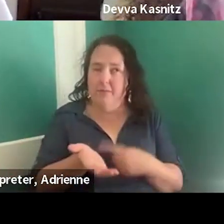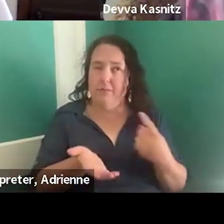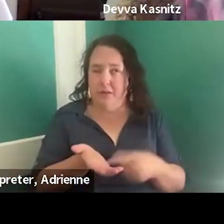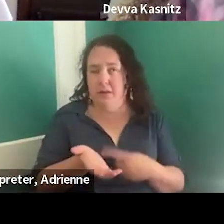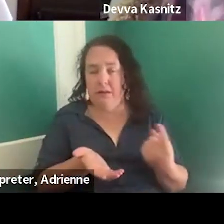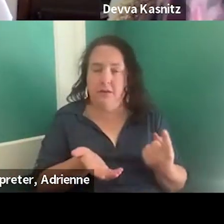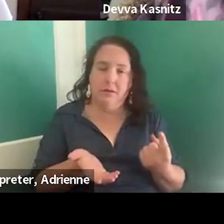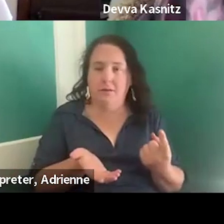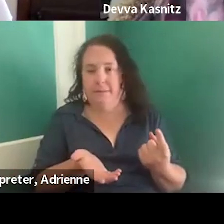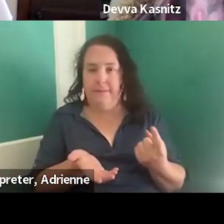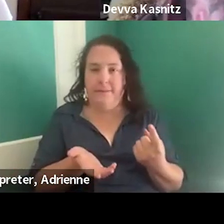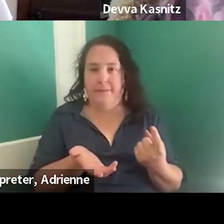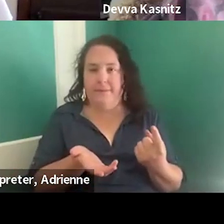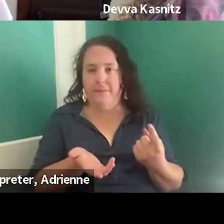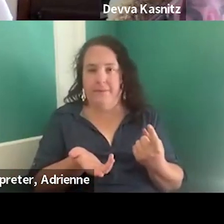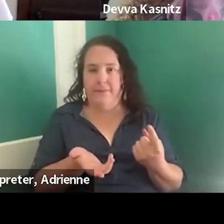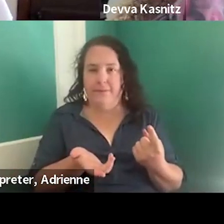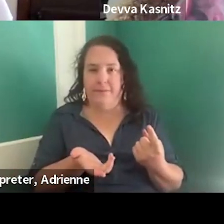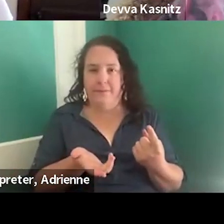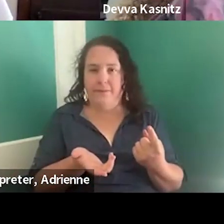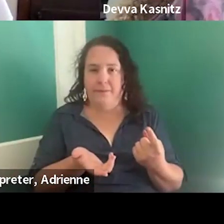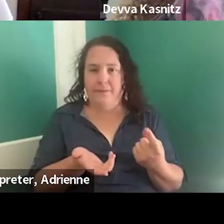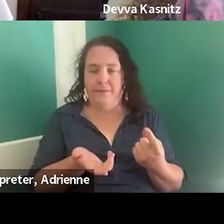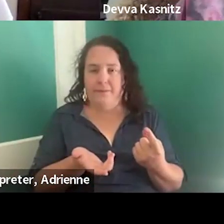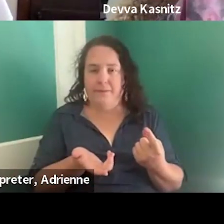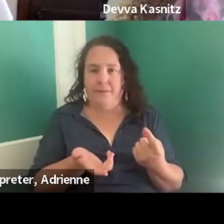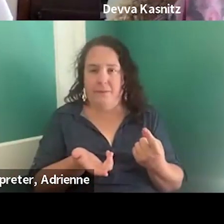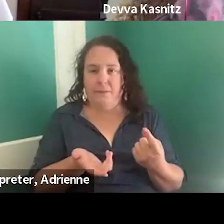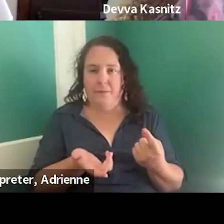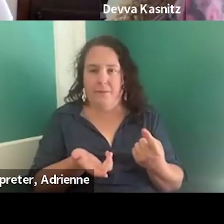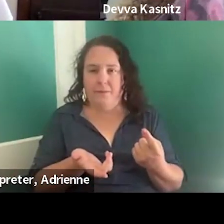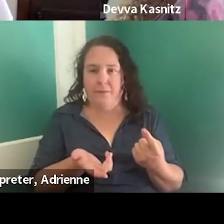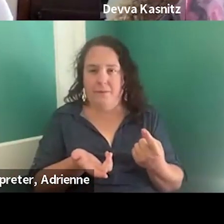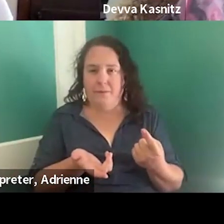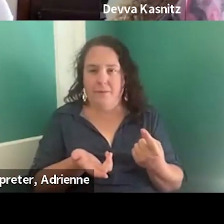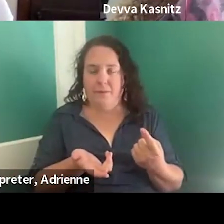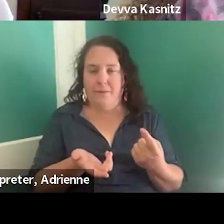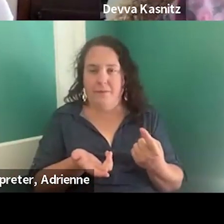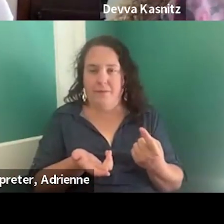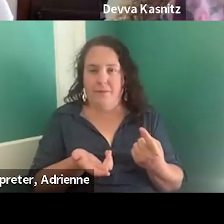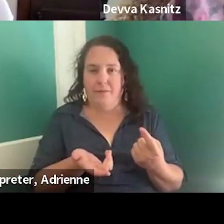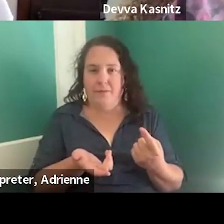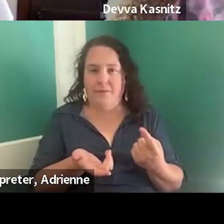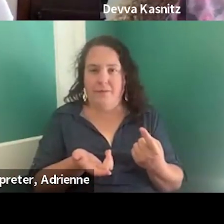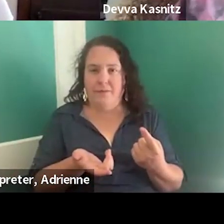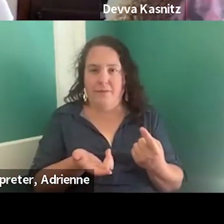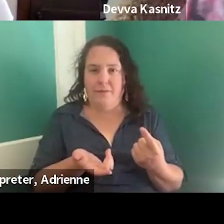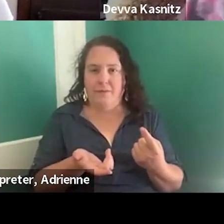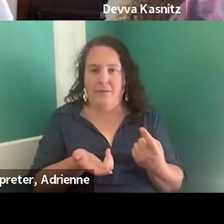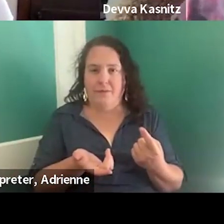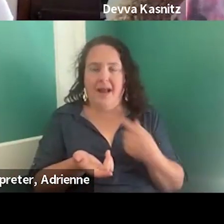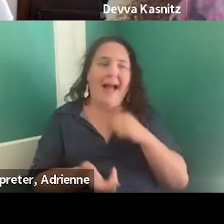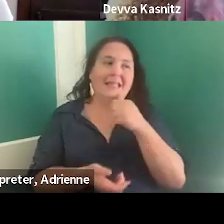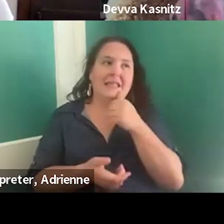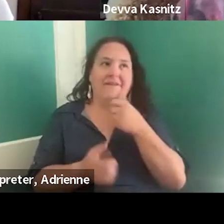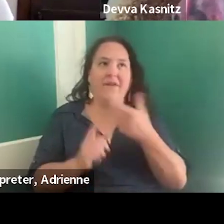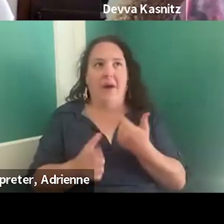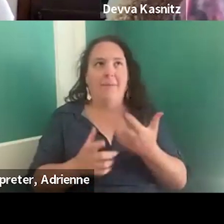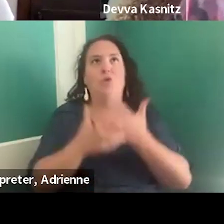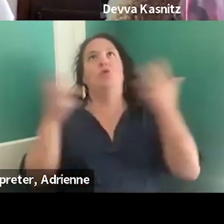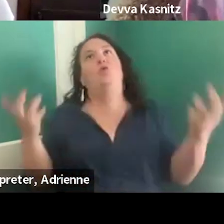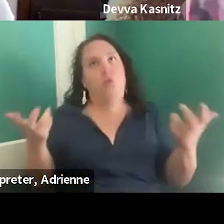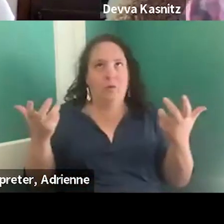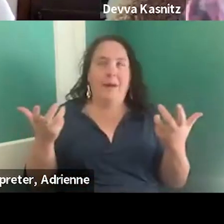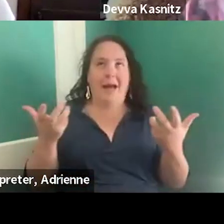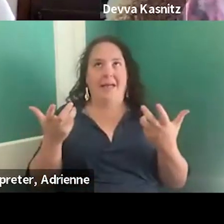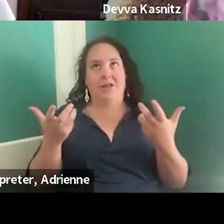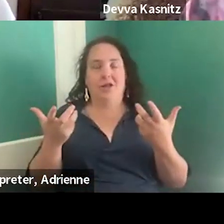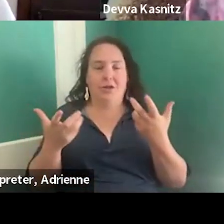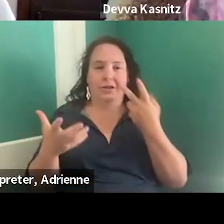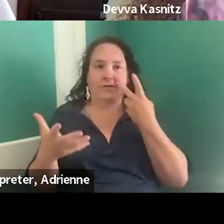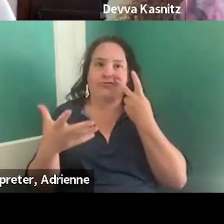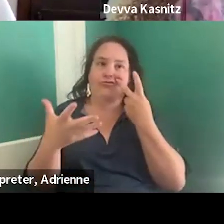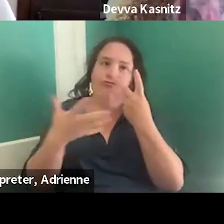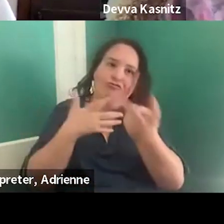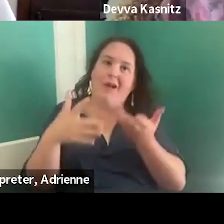Suffer from being too transparent.